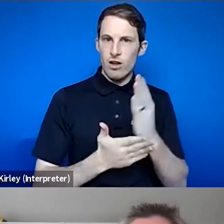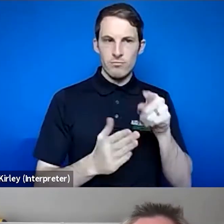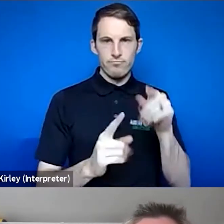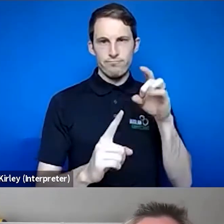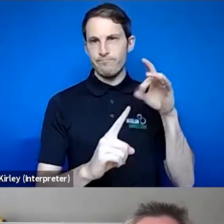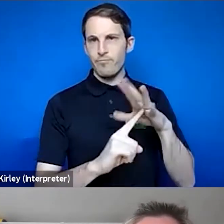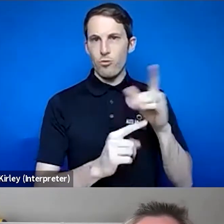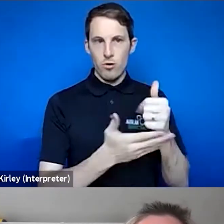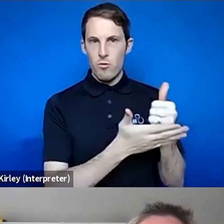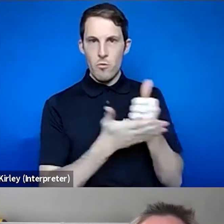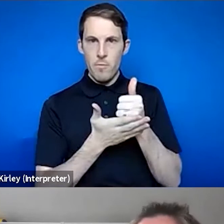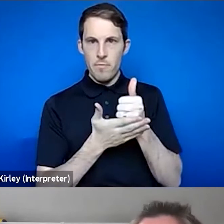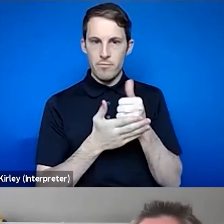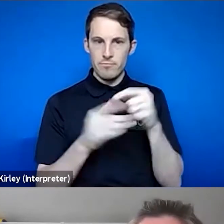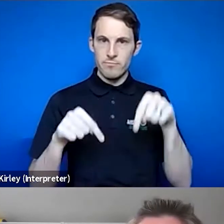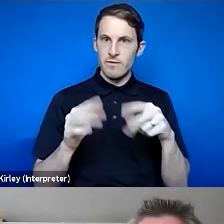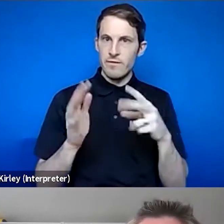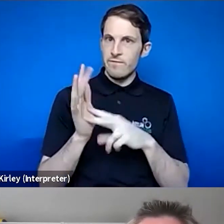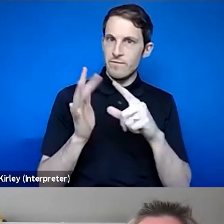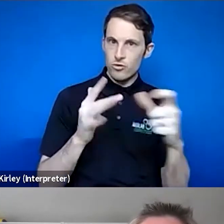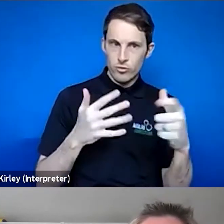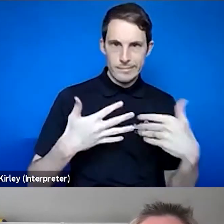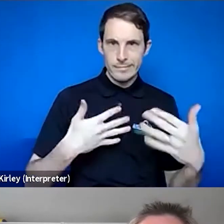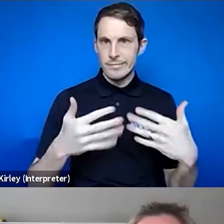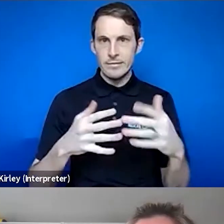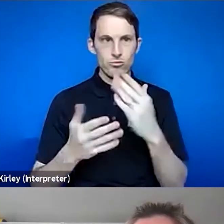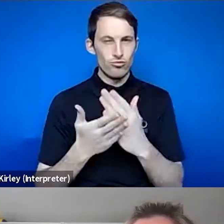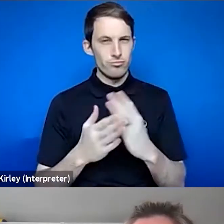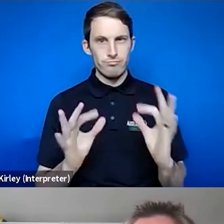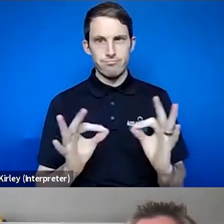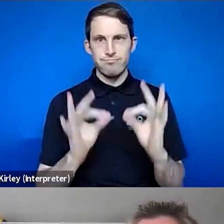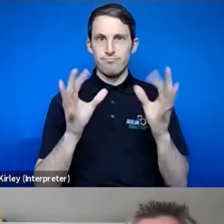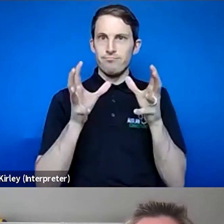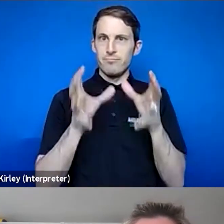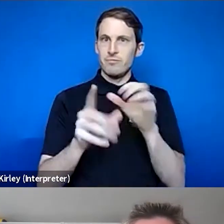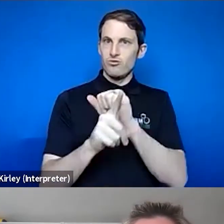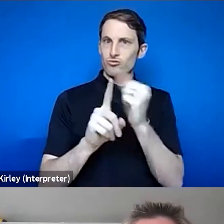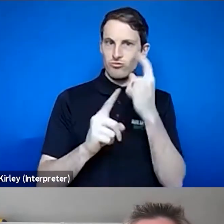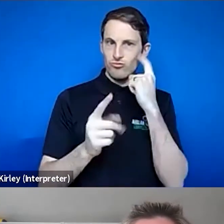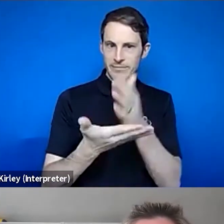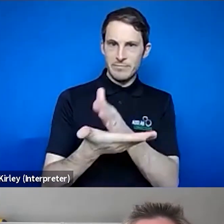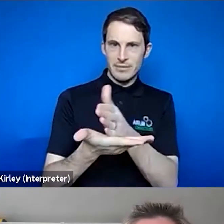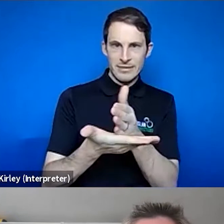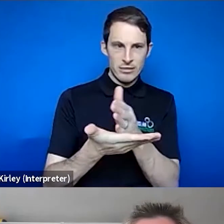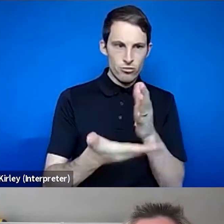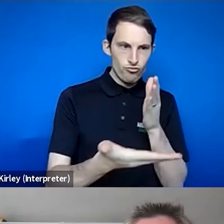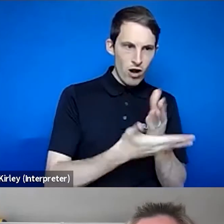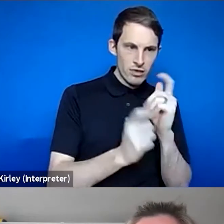navigated here in Victoria extraordinary circumstances that have sought to balance rights and restrictions.